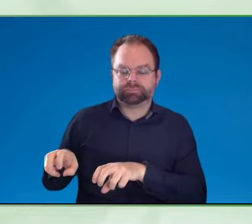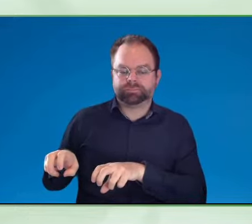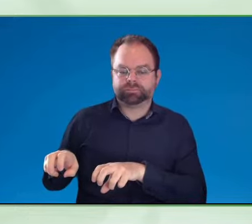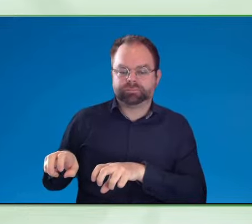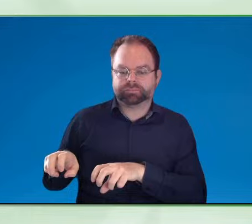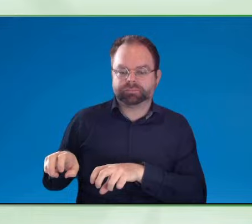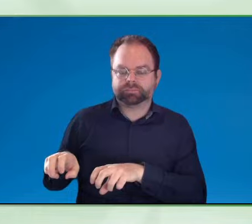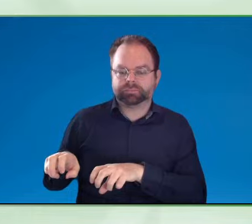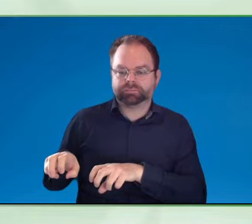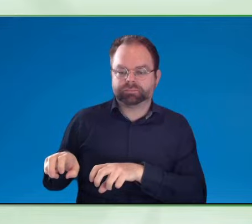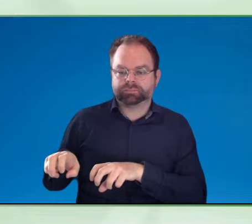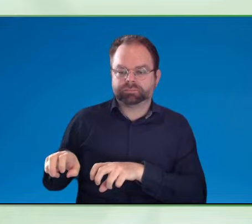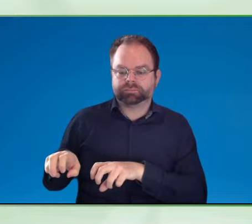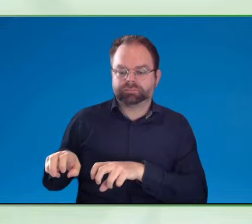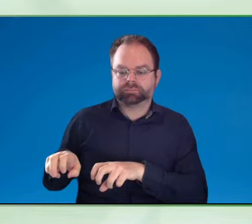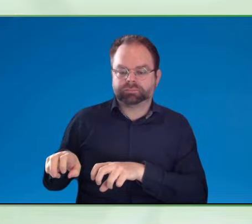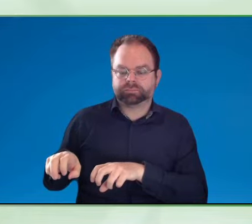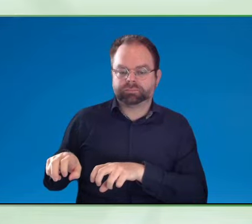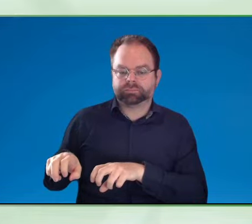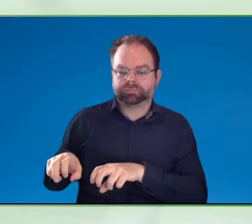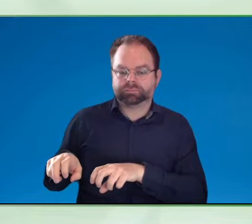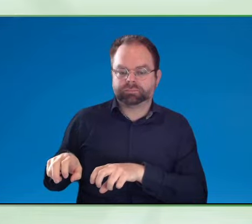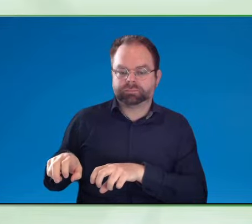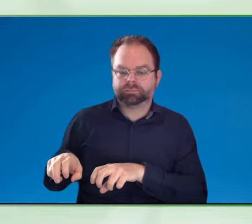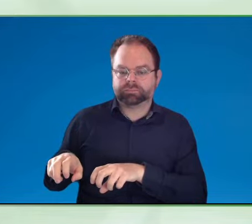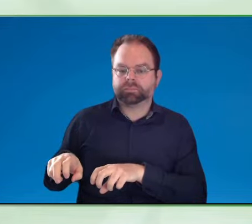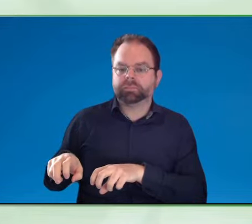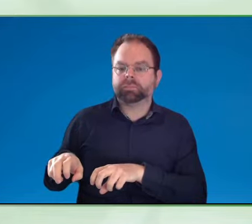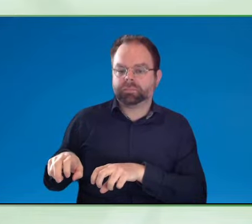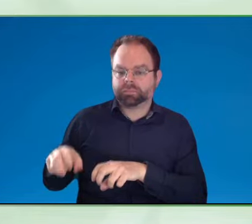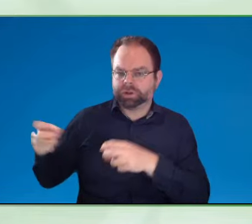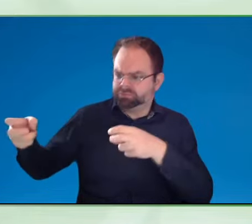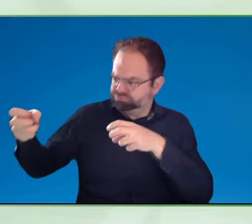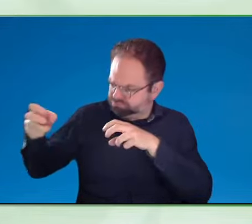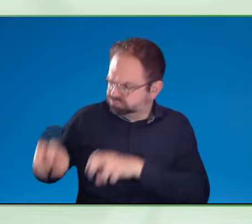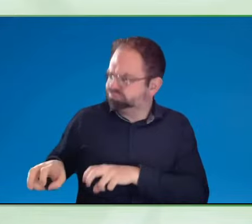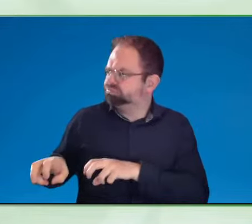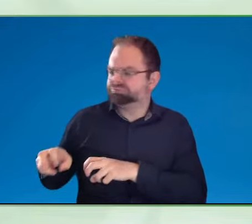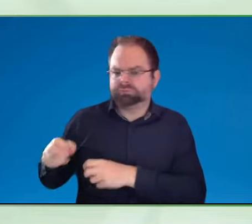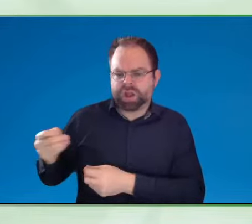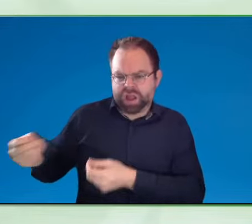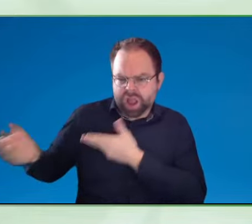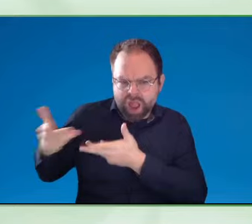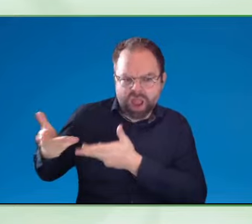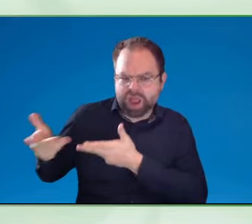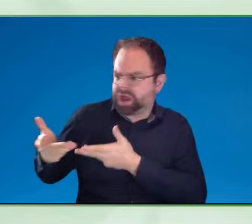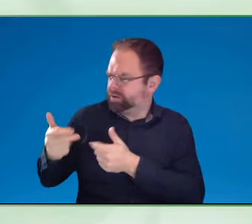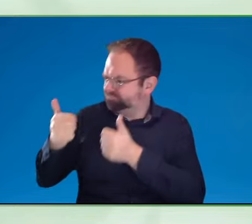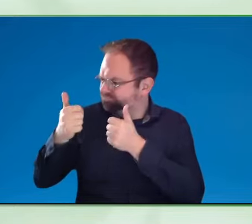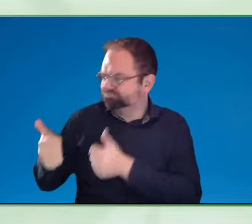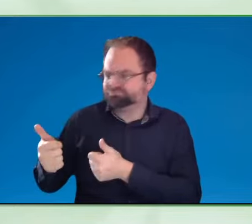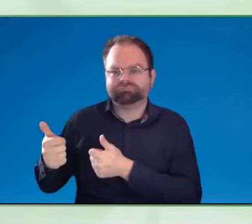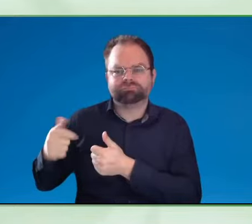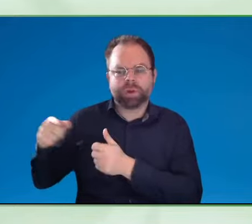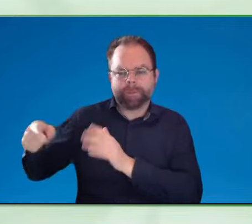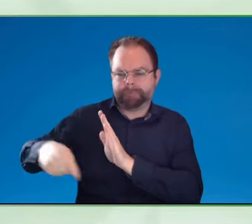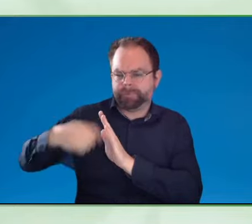Let's all go to Singapore and visit the library. Thank you for staying with us.